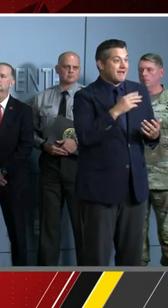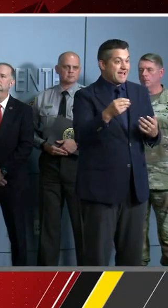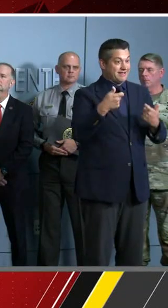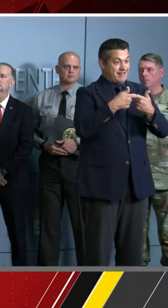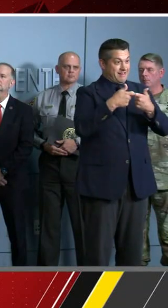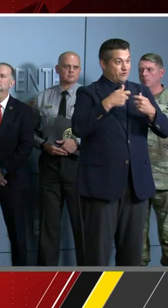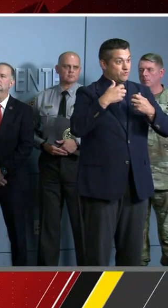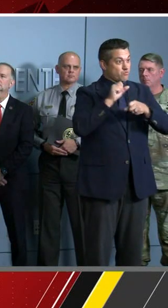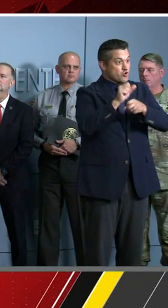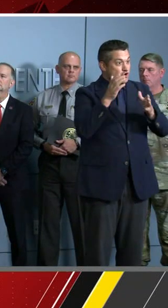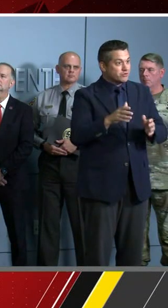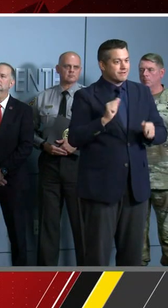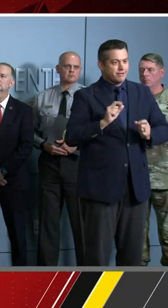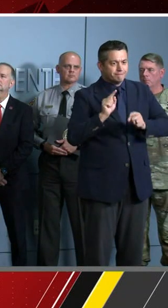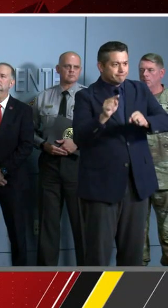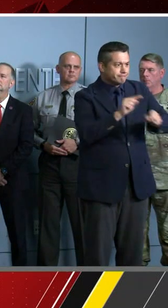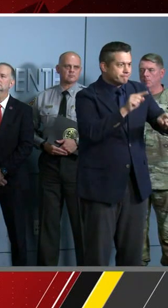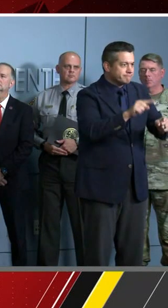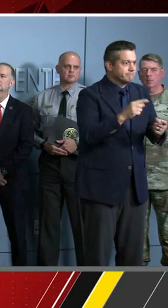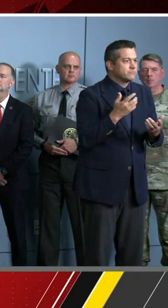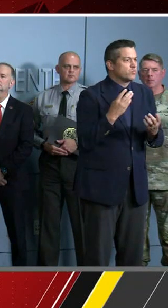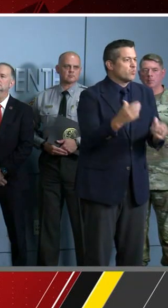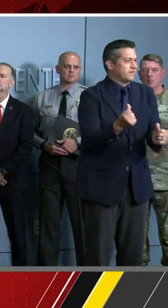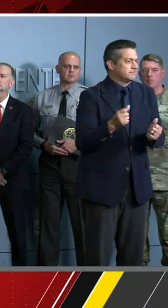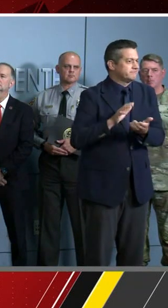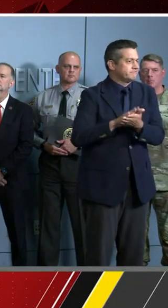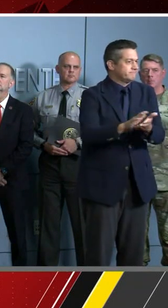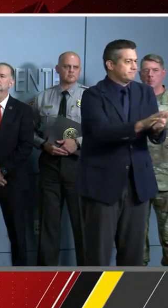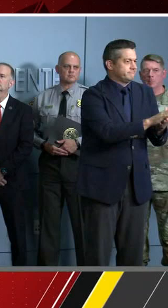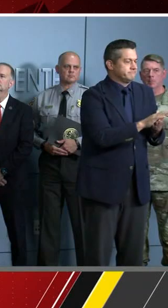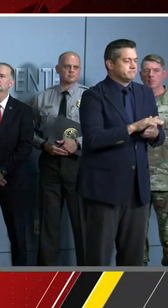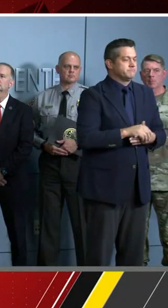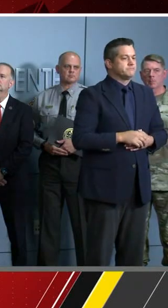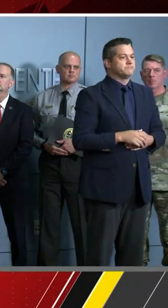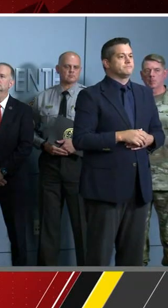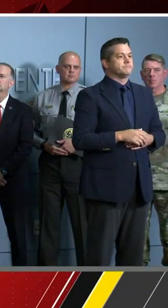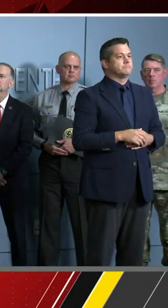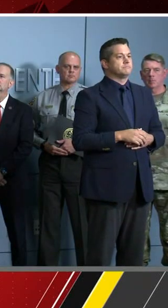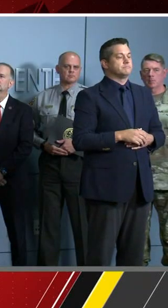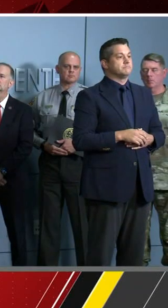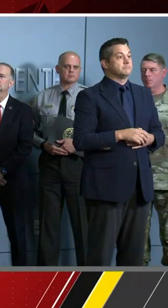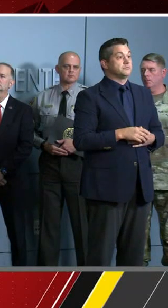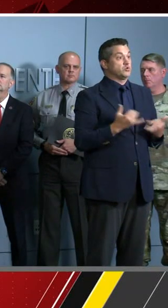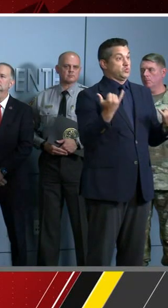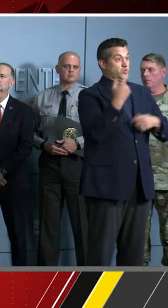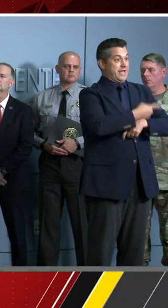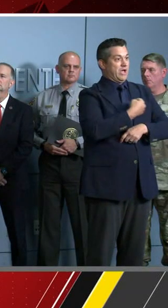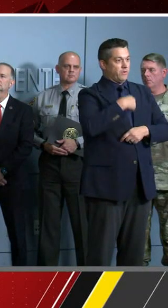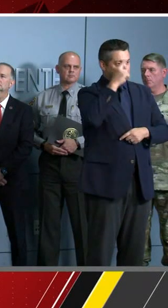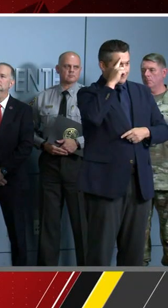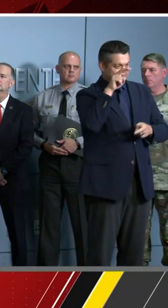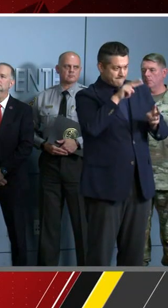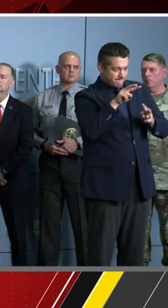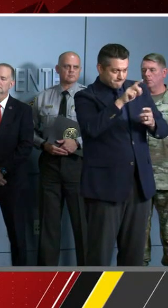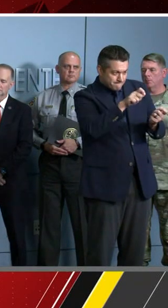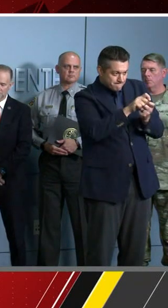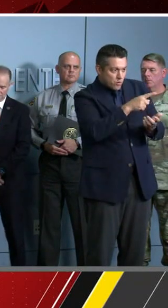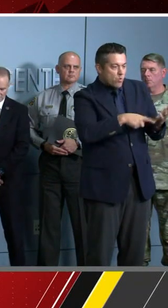needed most. Today, the forecast